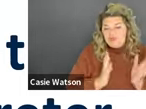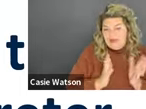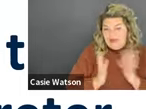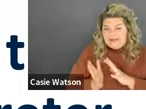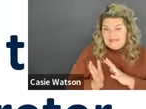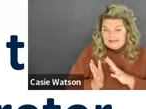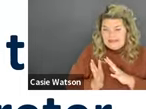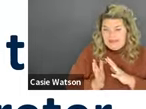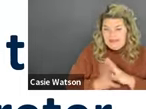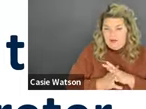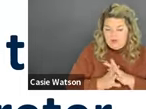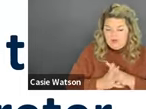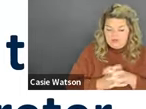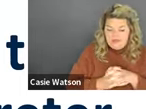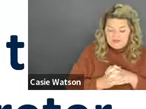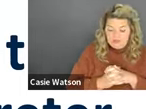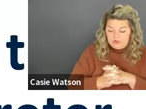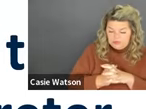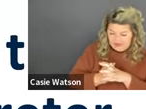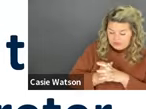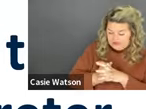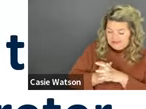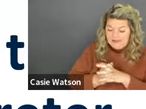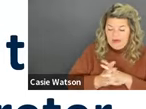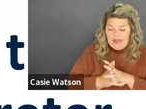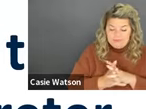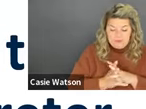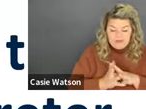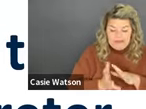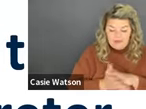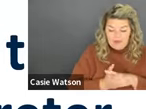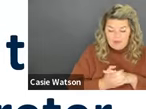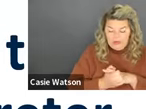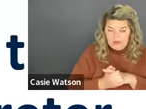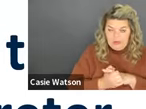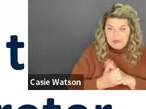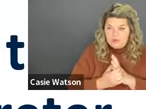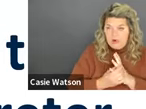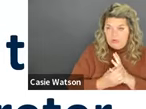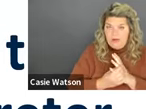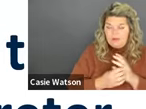is writing and texting, or there's actually several apps you can download on your phone